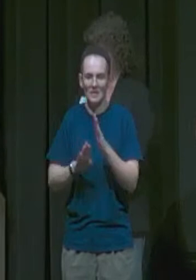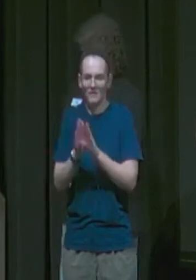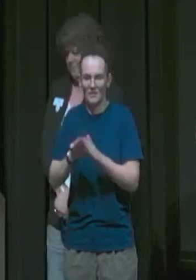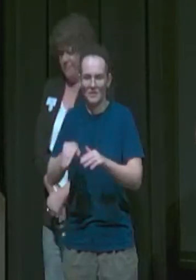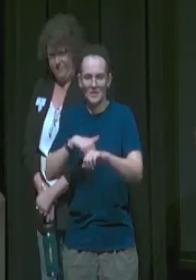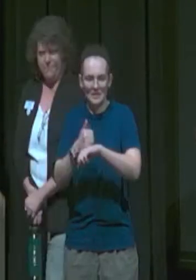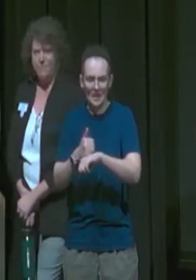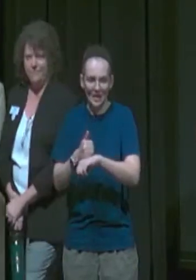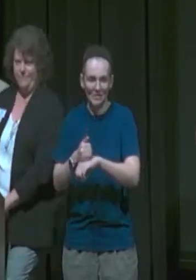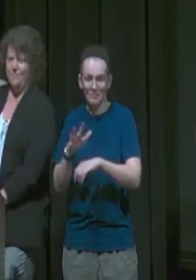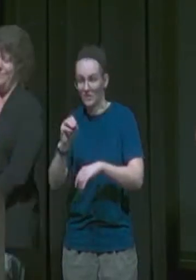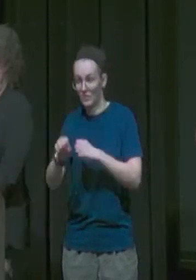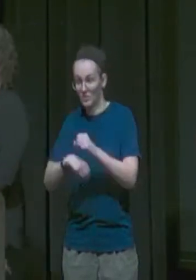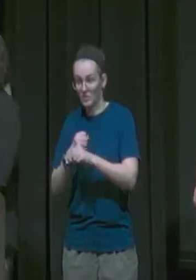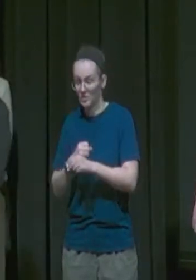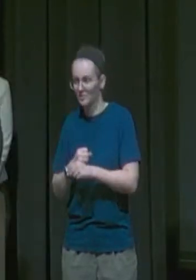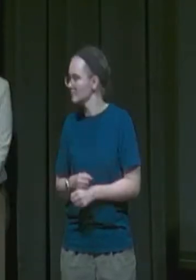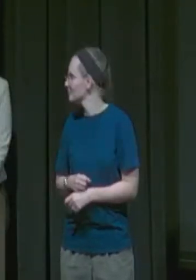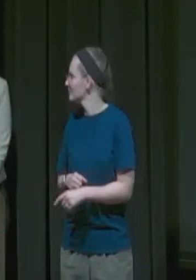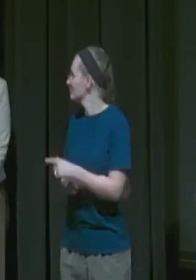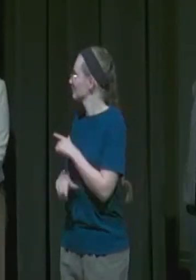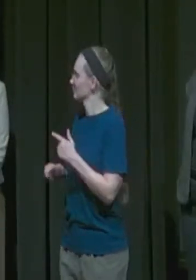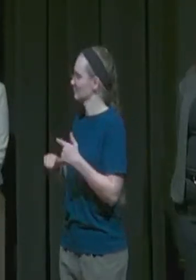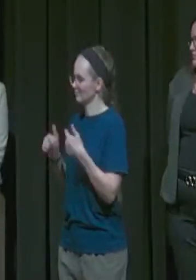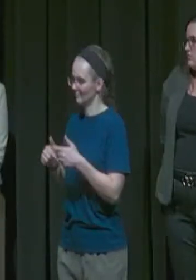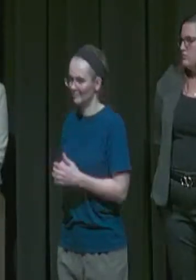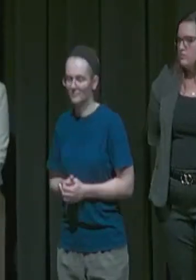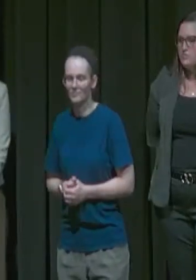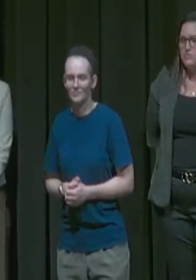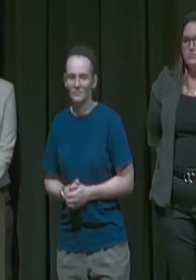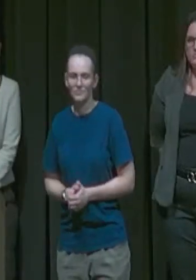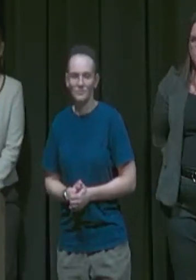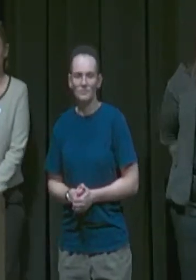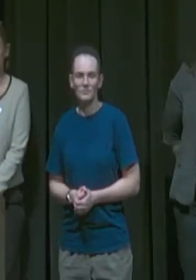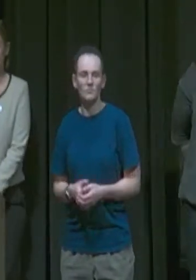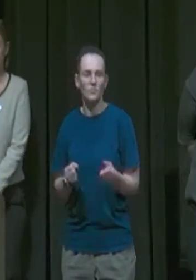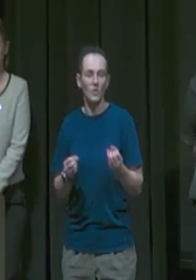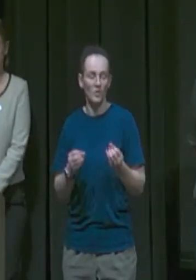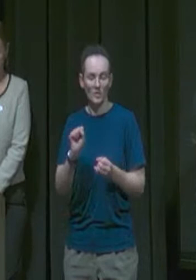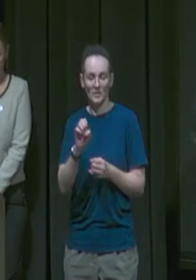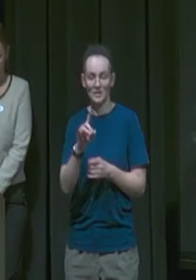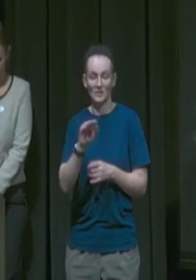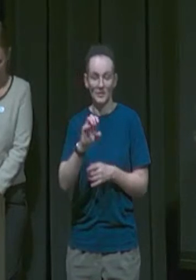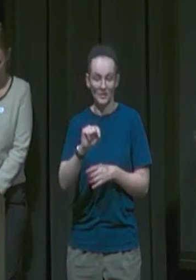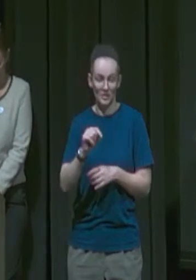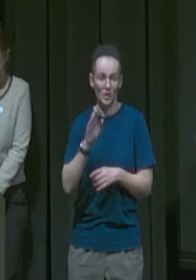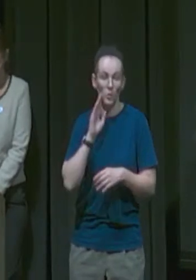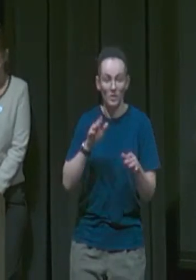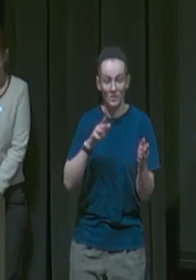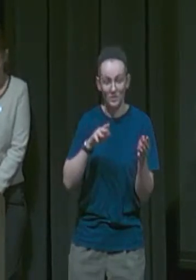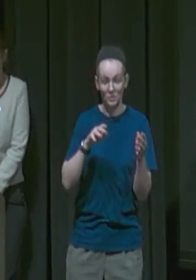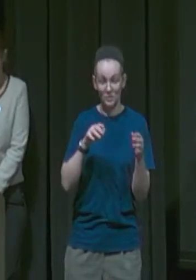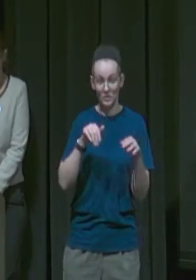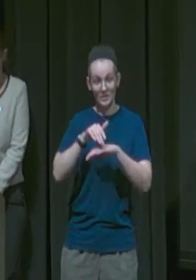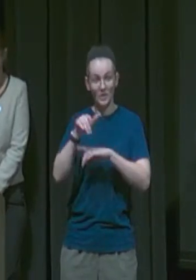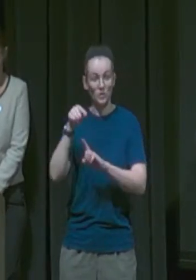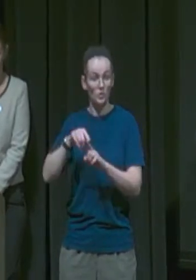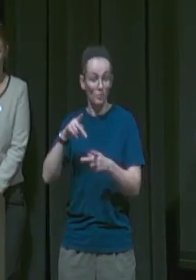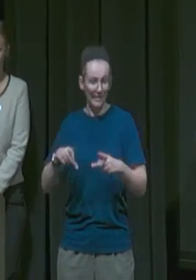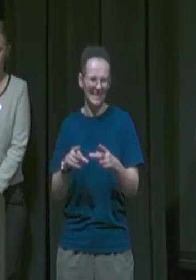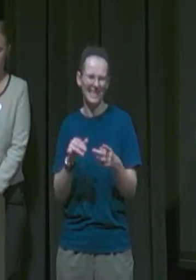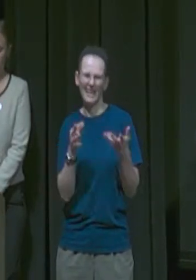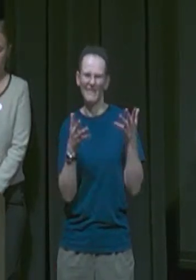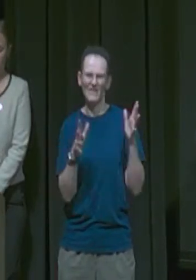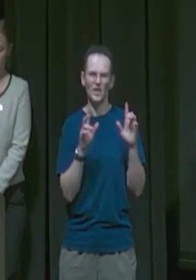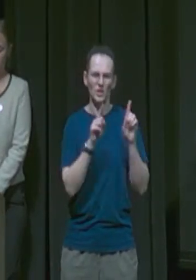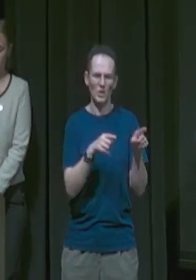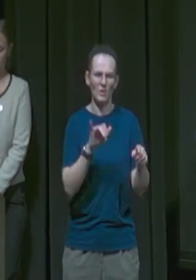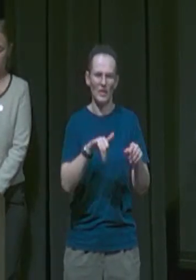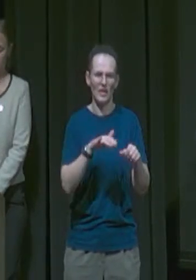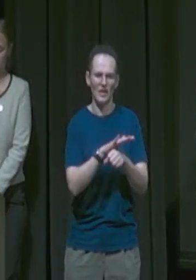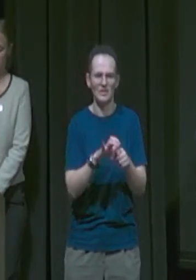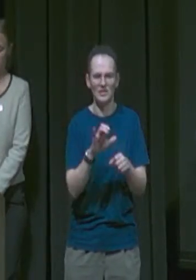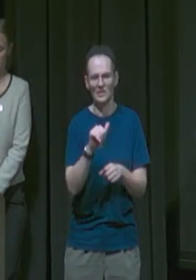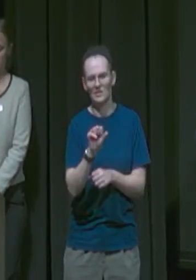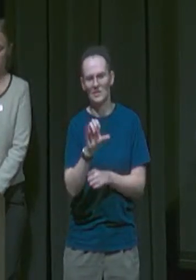now so the sediment is going in a place that if you've uh visited that part of Cascade Valley